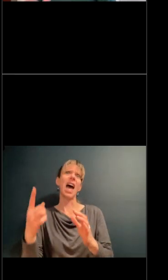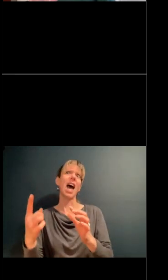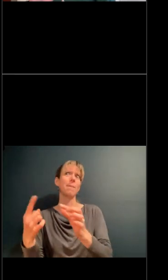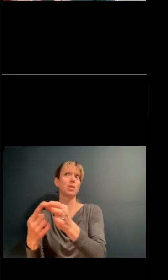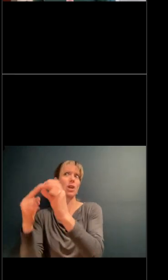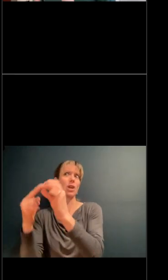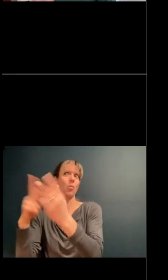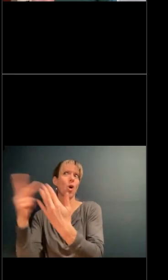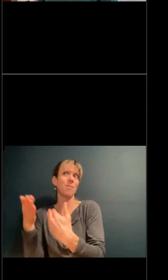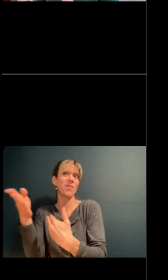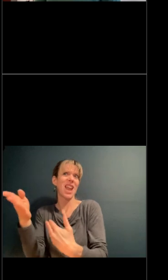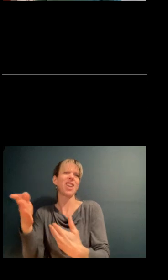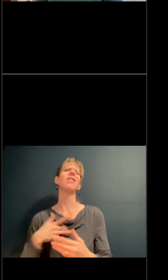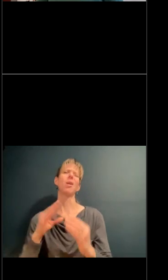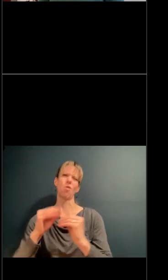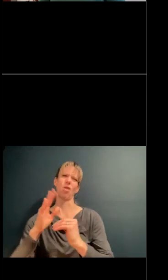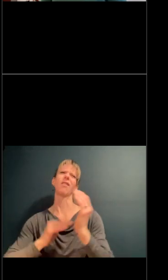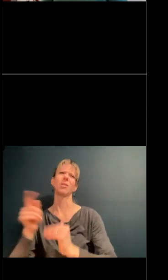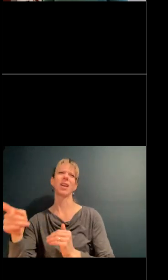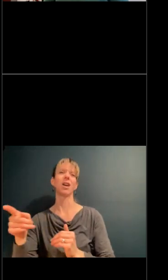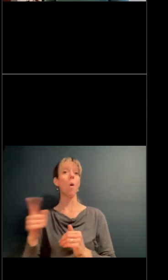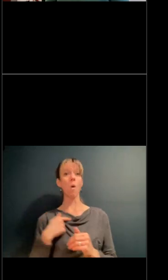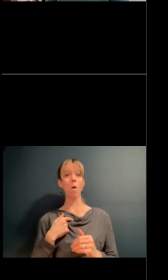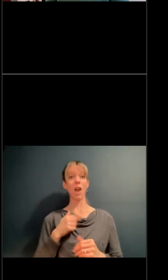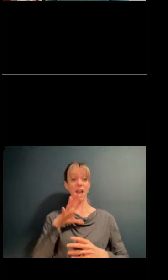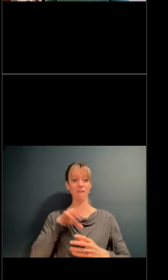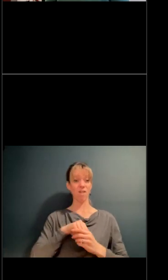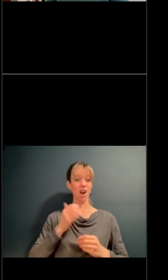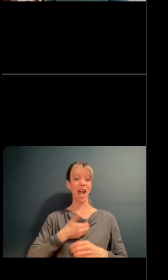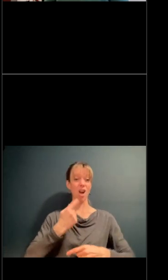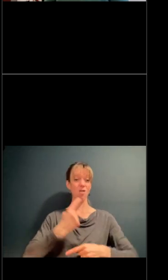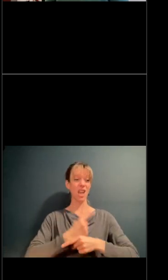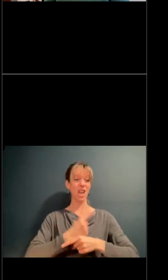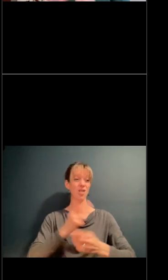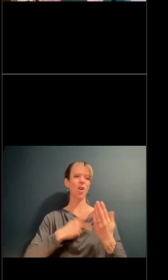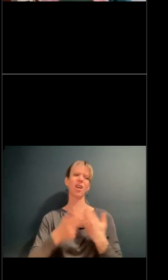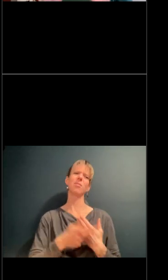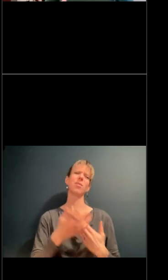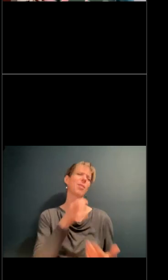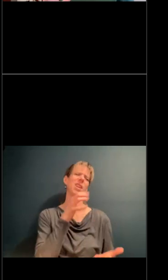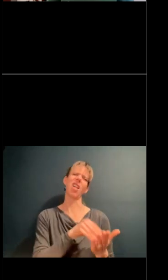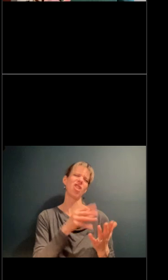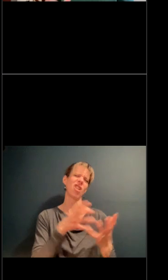We aren't really sure he will get much out of being in our typical program. Her behaviors are a bit of a distraction. I'm not sure we have the budget to make